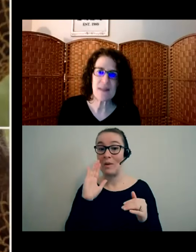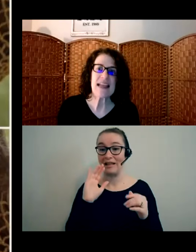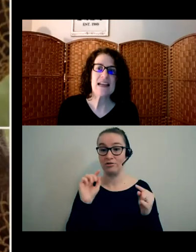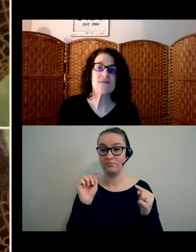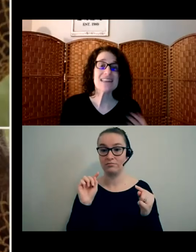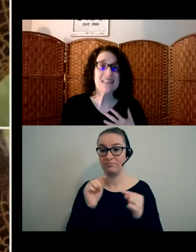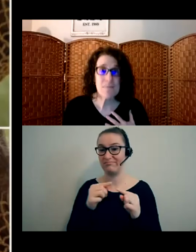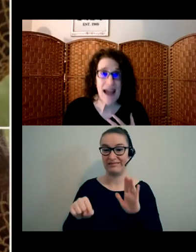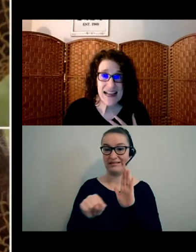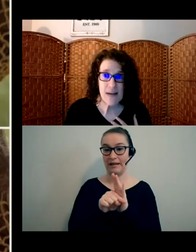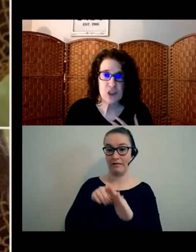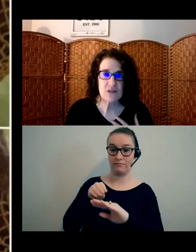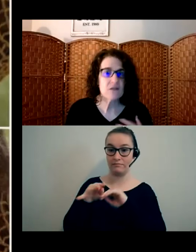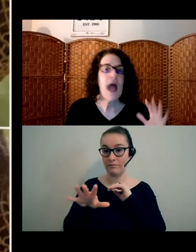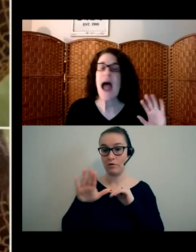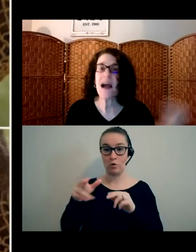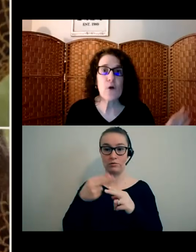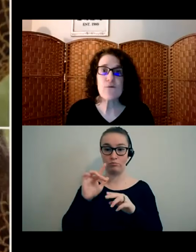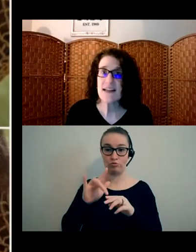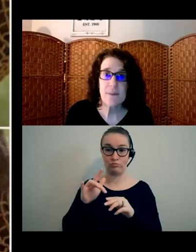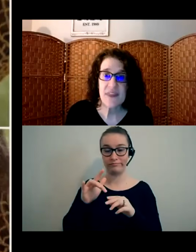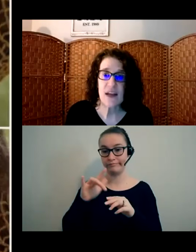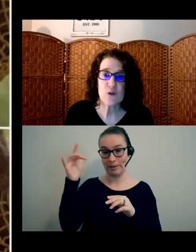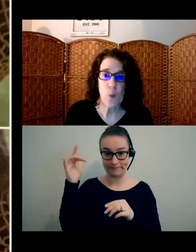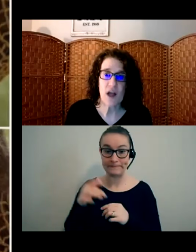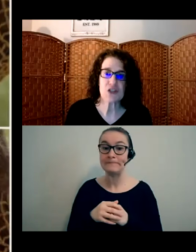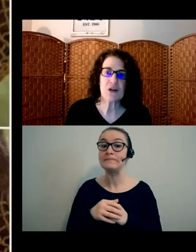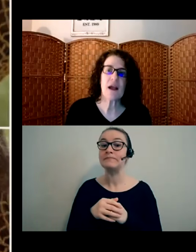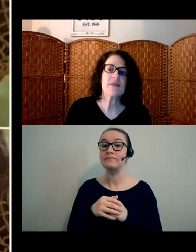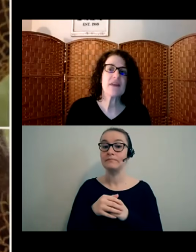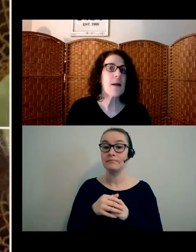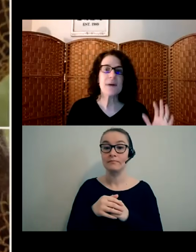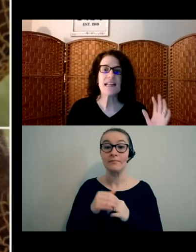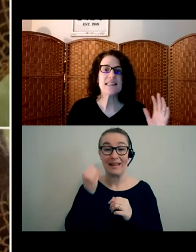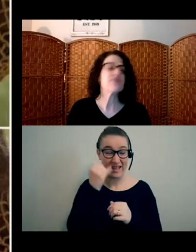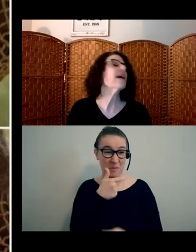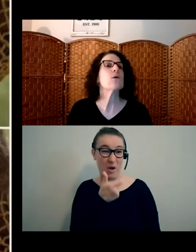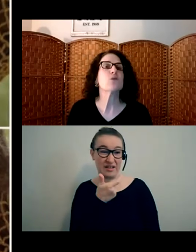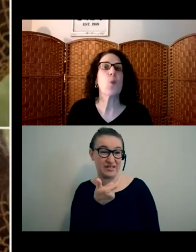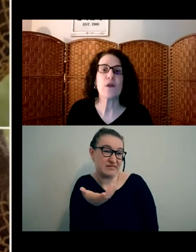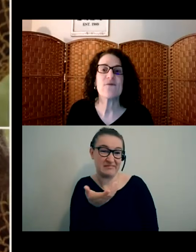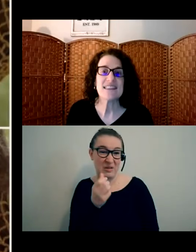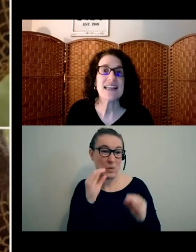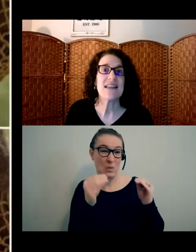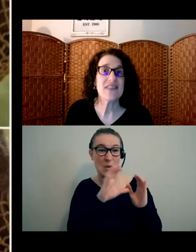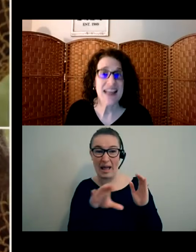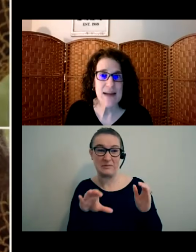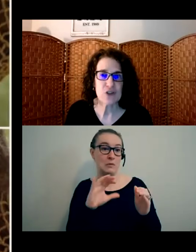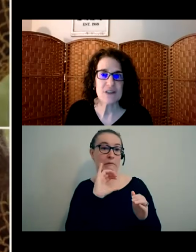If I see bad captions, I go find something else to watch. The company didn't think it was worth fixing the captions,